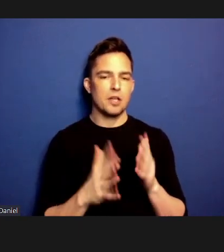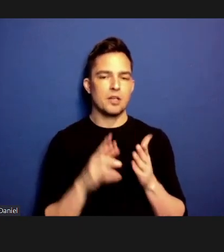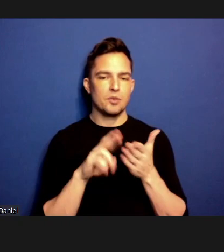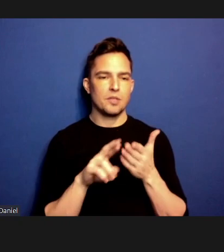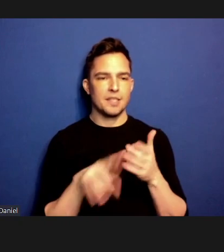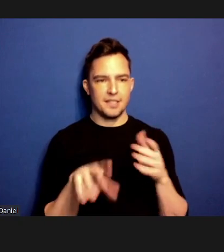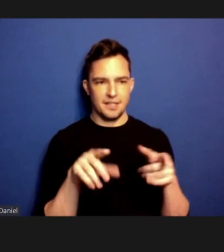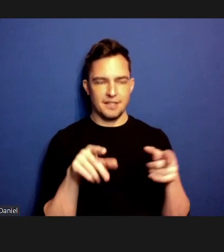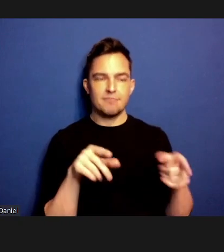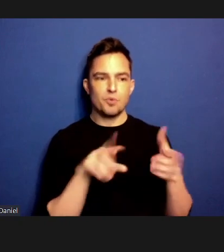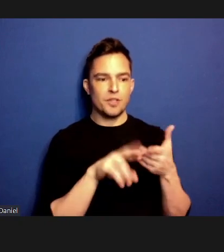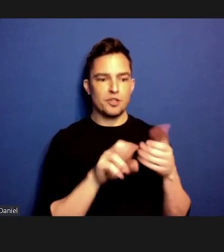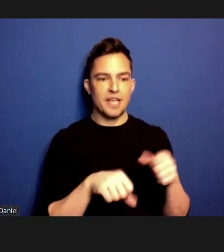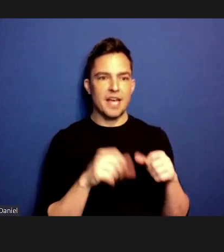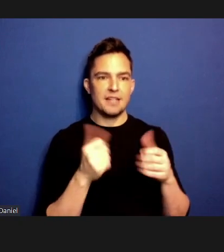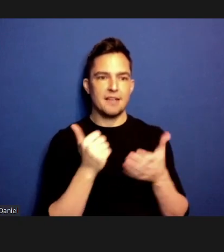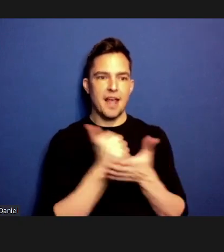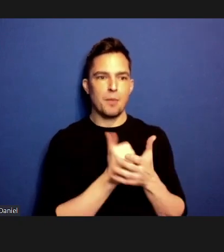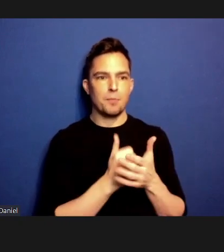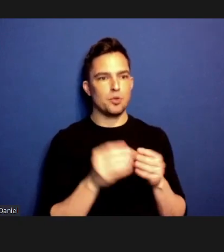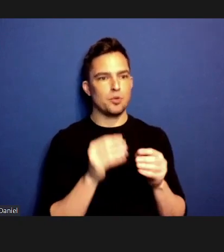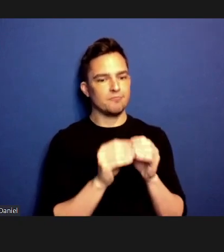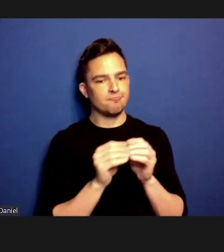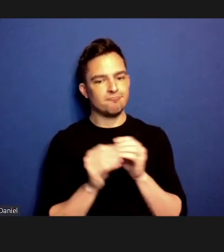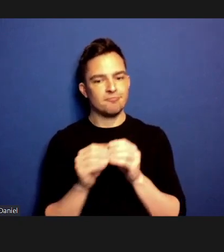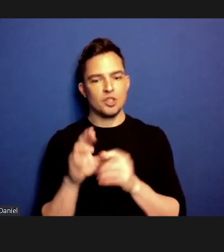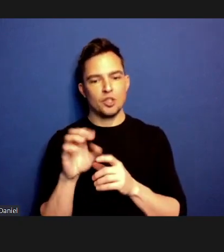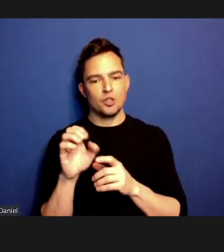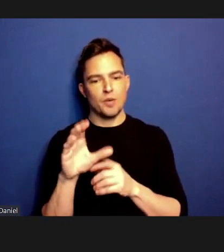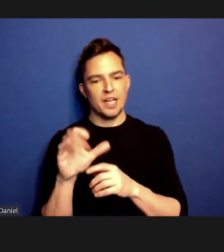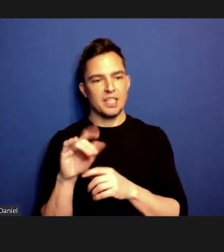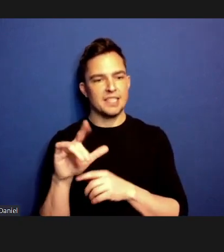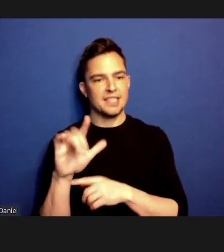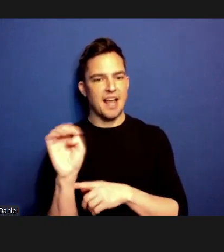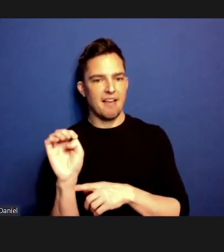and research for reconciliation. Research can be these things. Research can be transformation